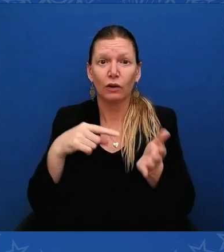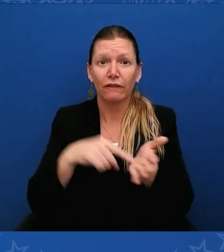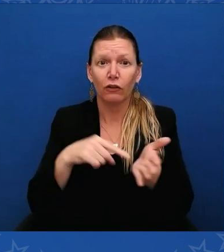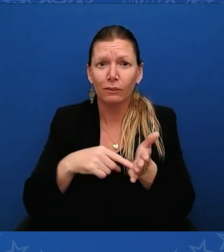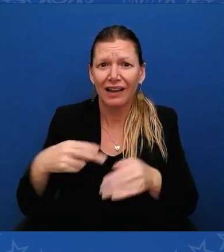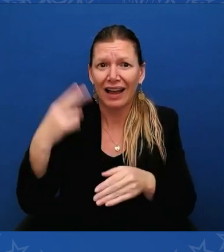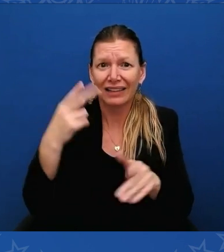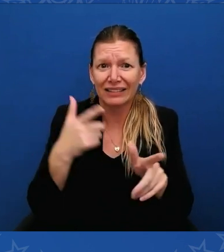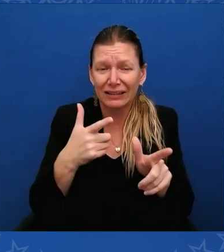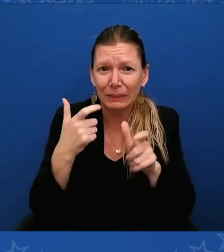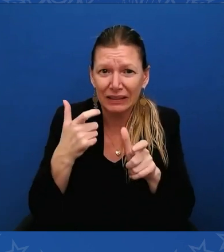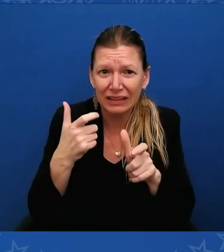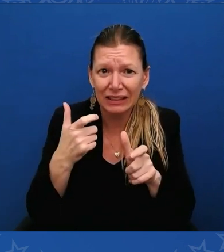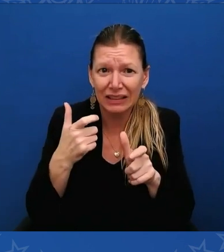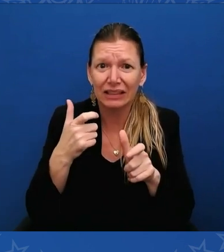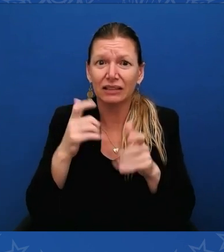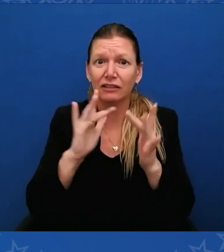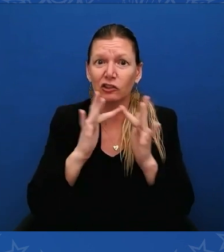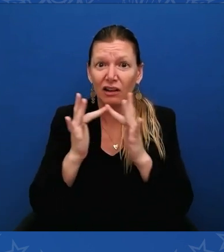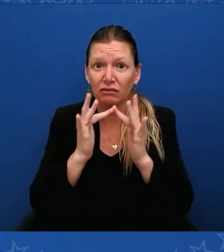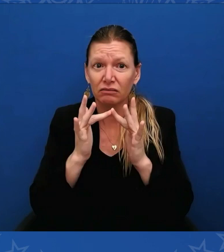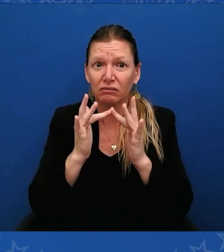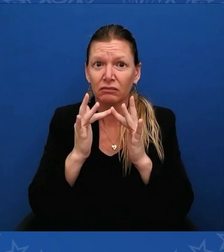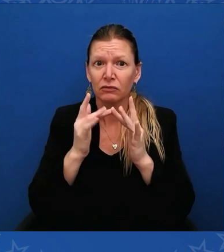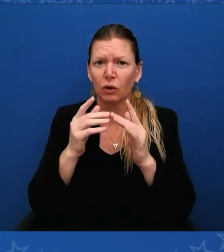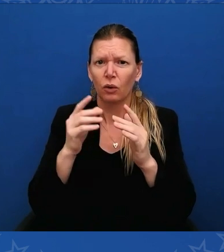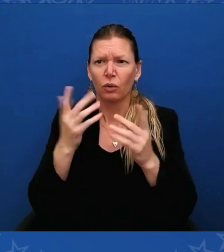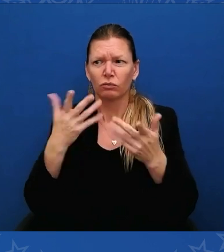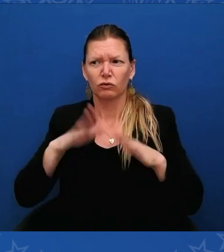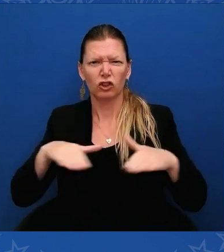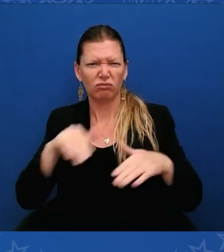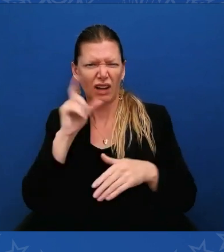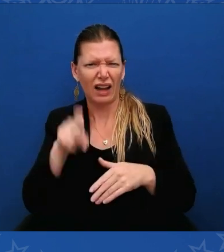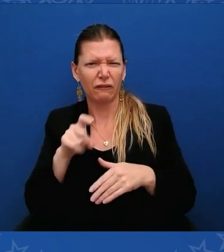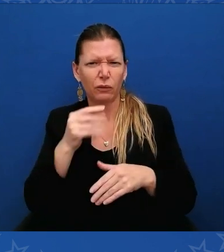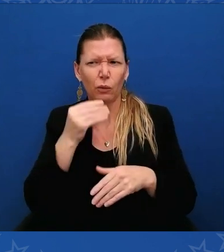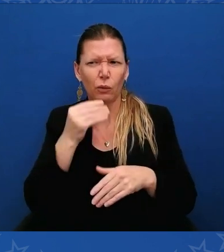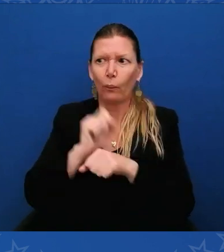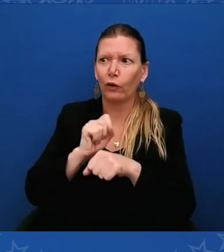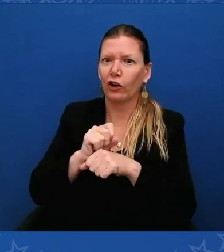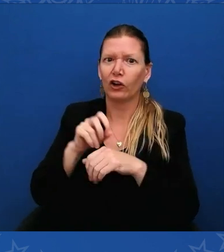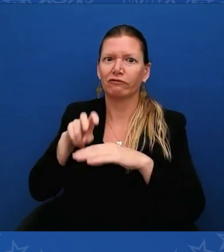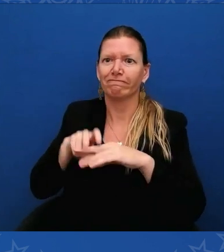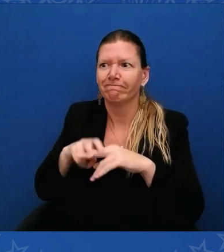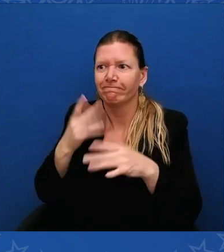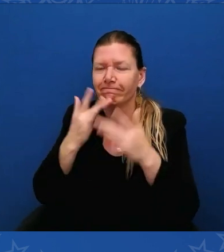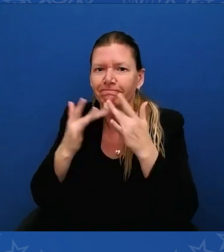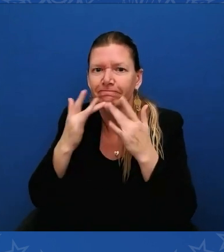We're removing poisonous lead pipes so every child can drink clean water without fear of brain damage.